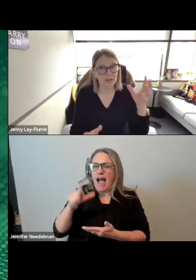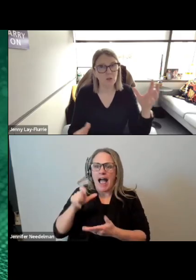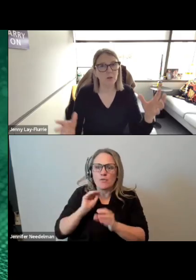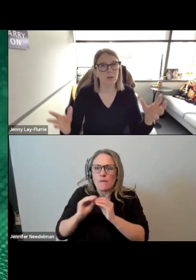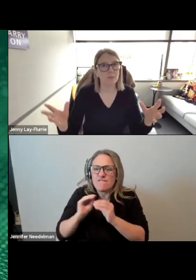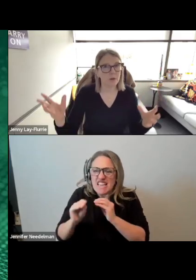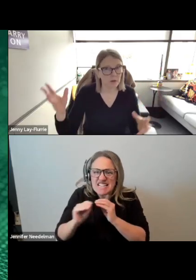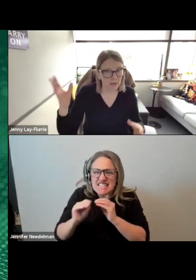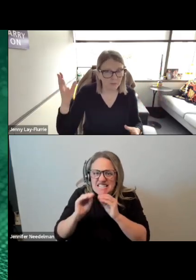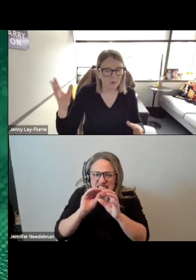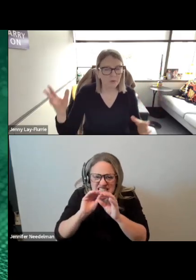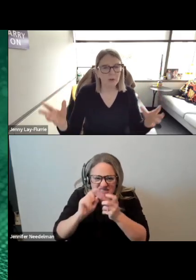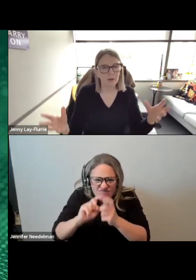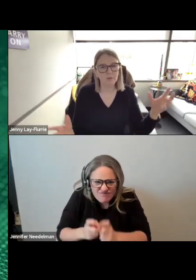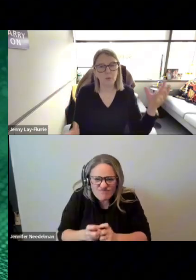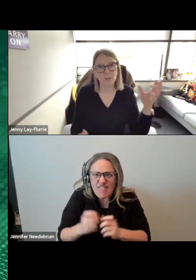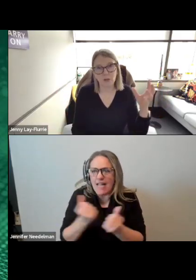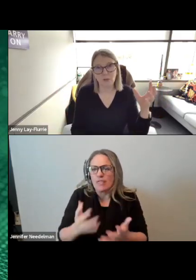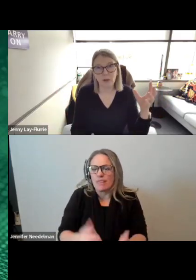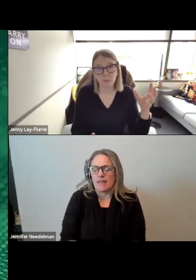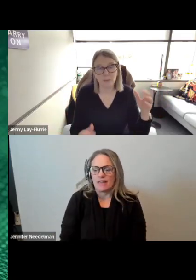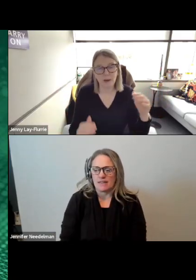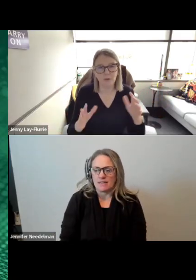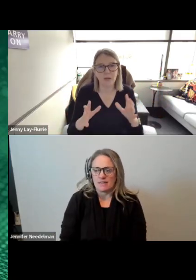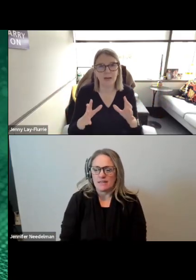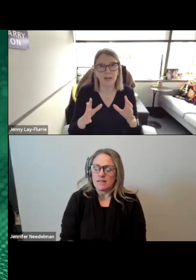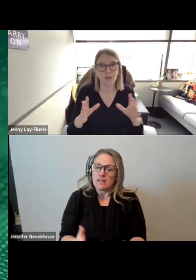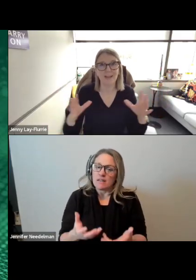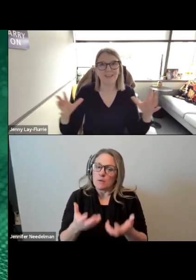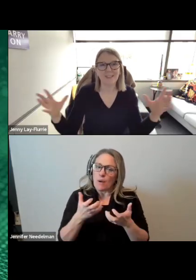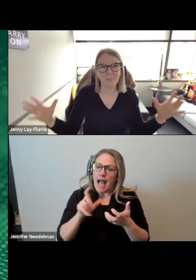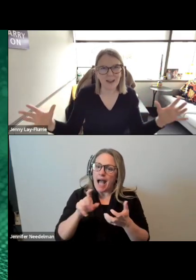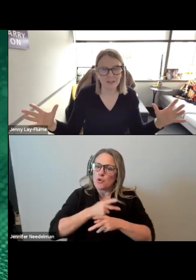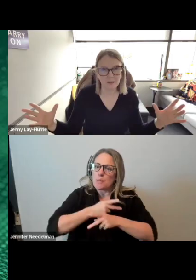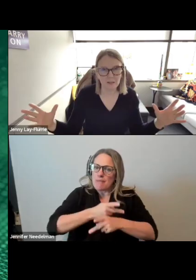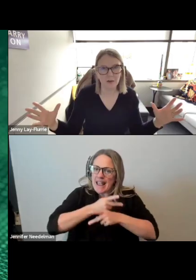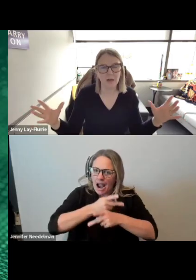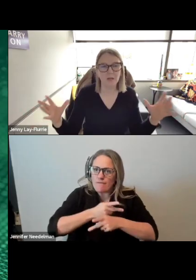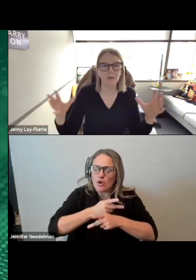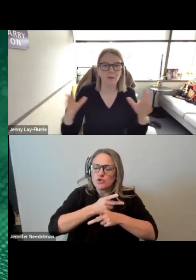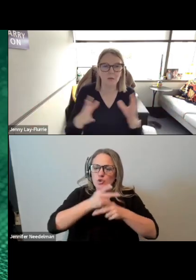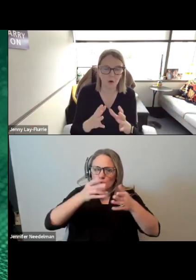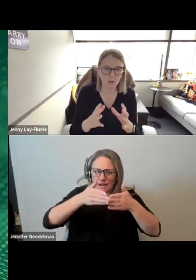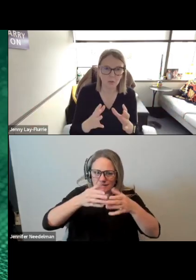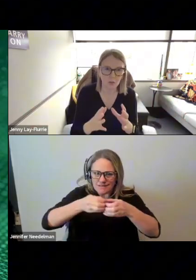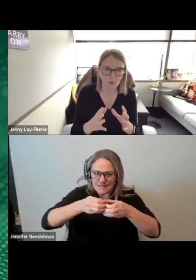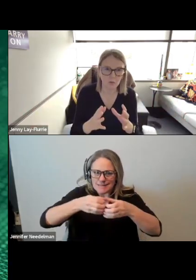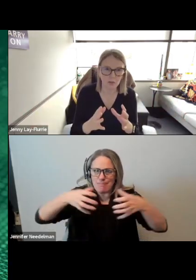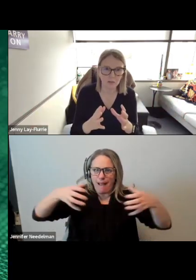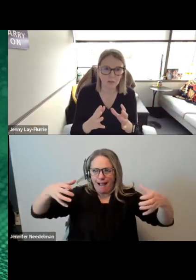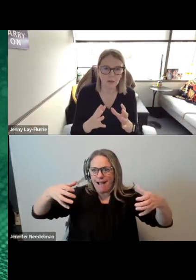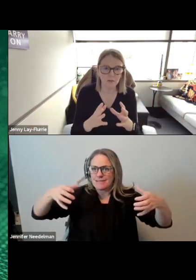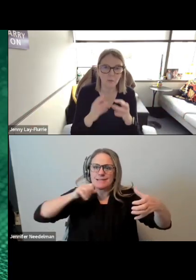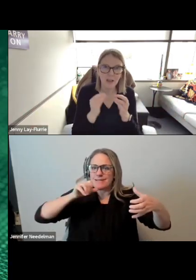the potential, if we're not careful, is for it to go the other way round and actually expand the divide, not reduce it.